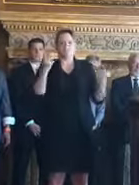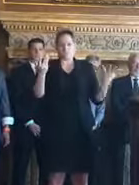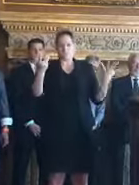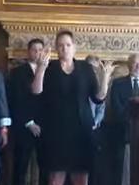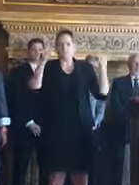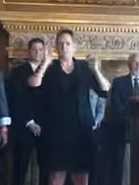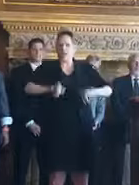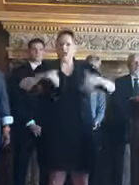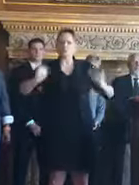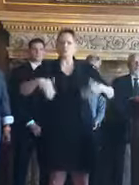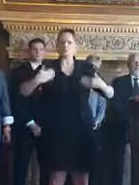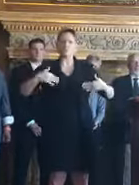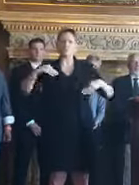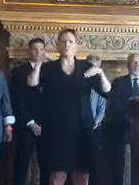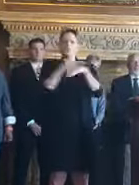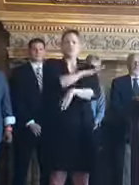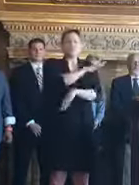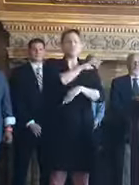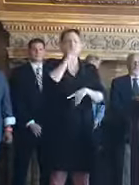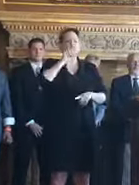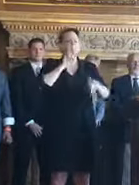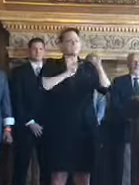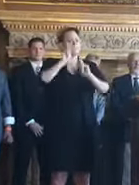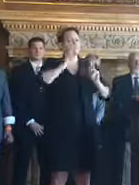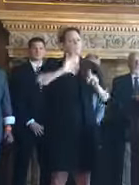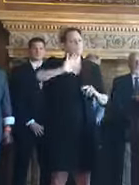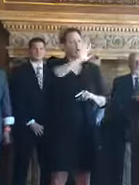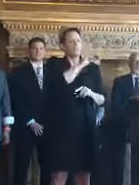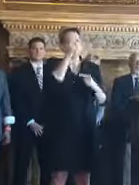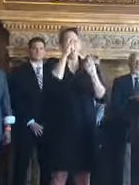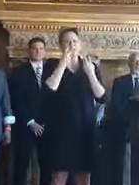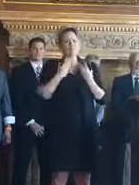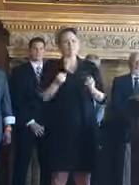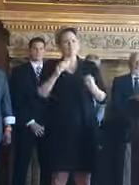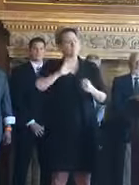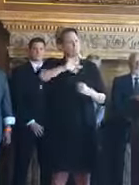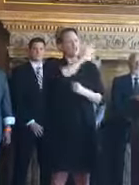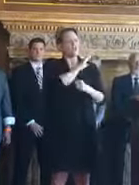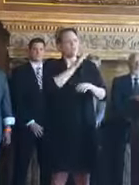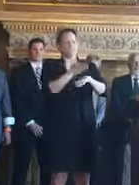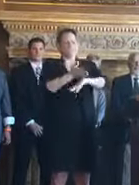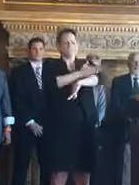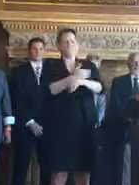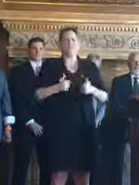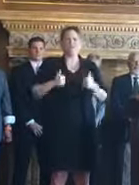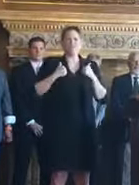legal terminology in that setting. The impacts are serious for deaf people and their lives.